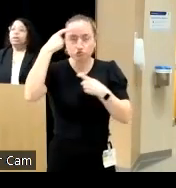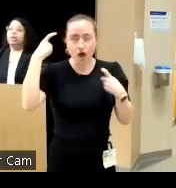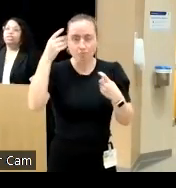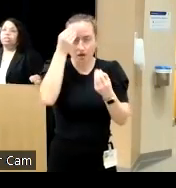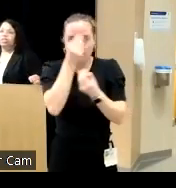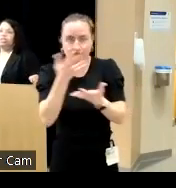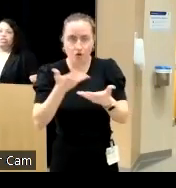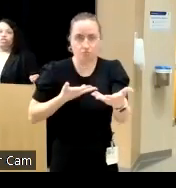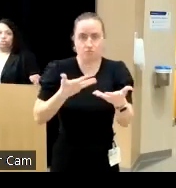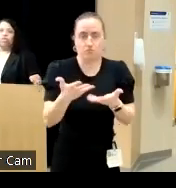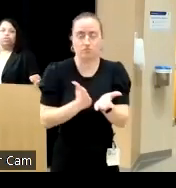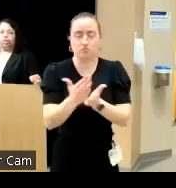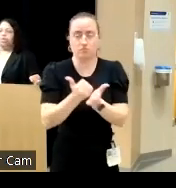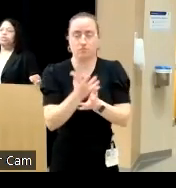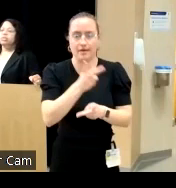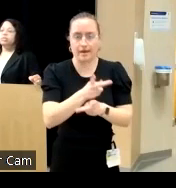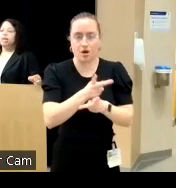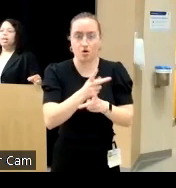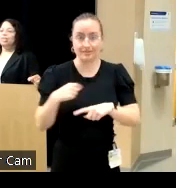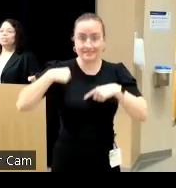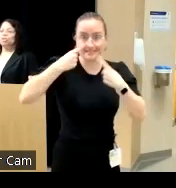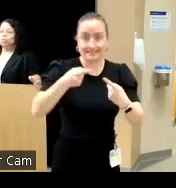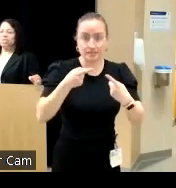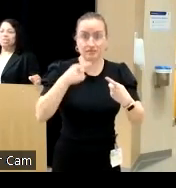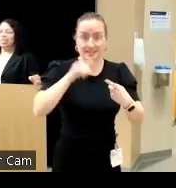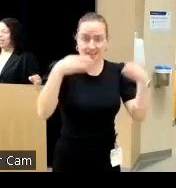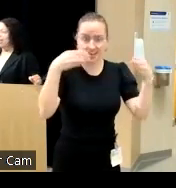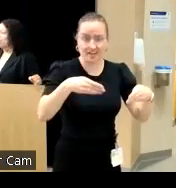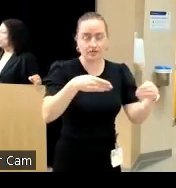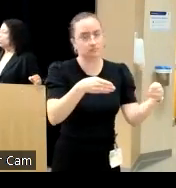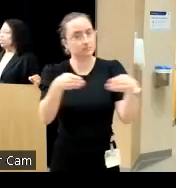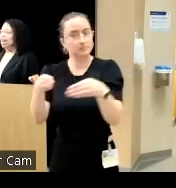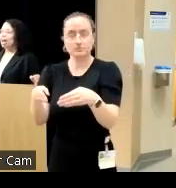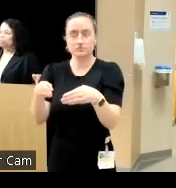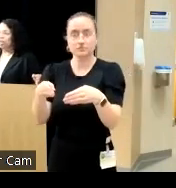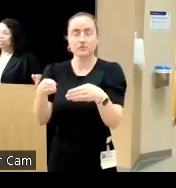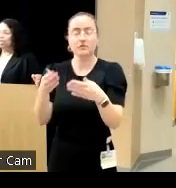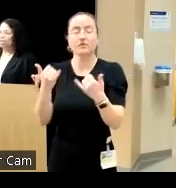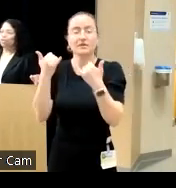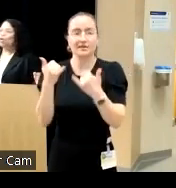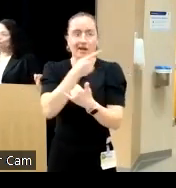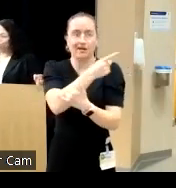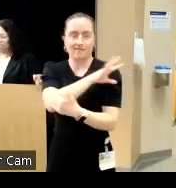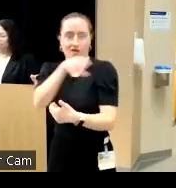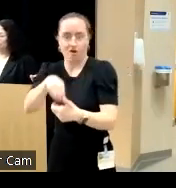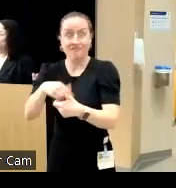well he's thus since shifted his focus and is really engaged in what I've been enthralled with